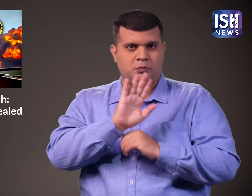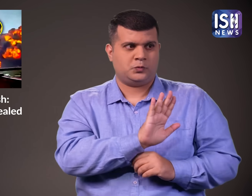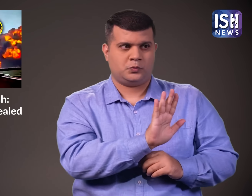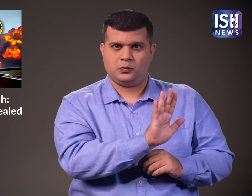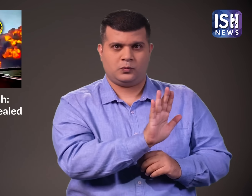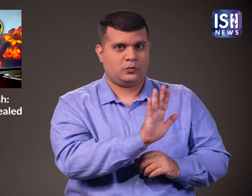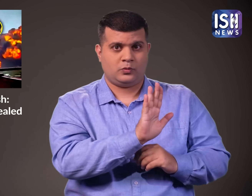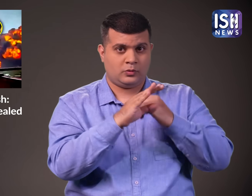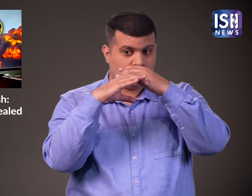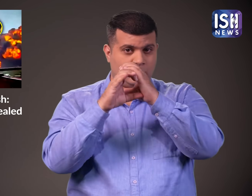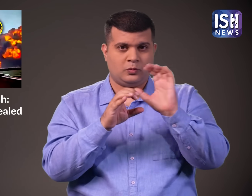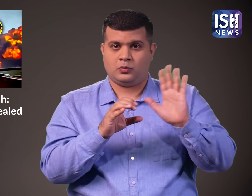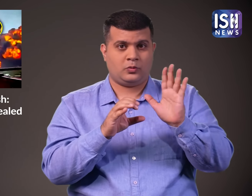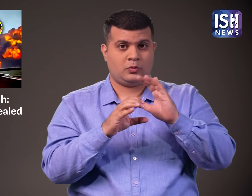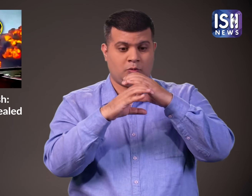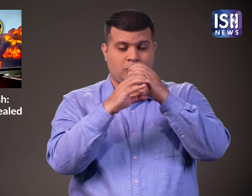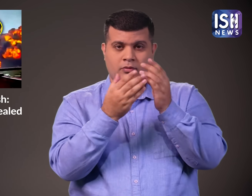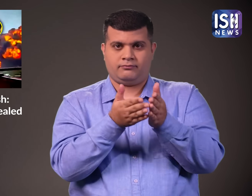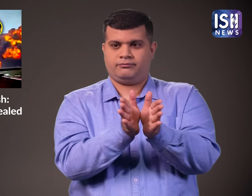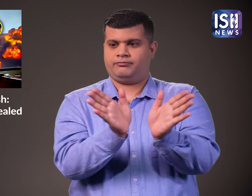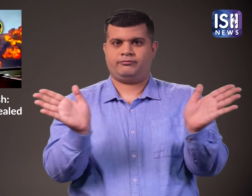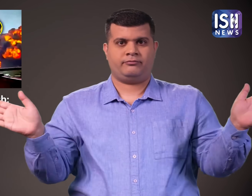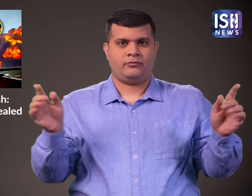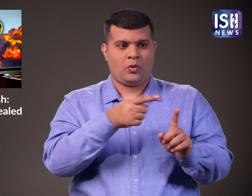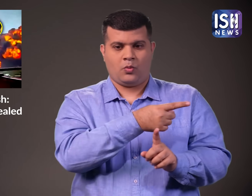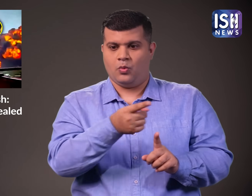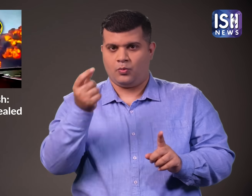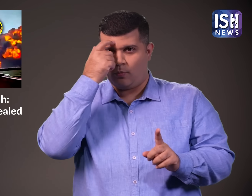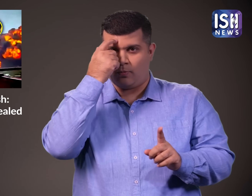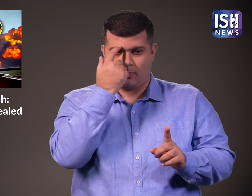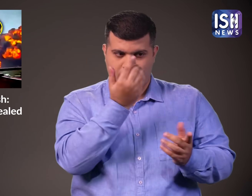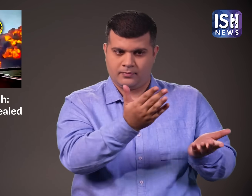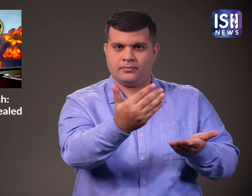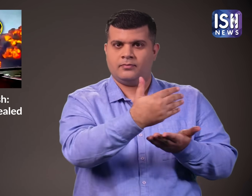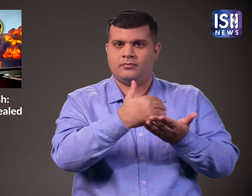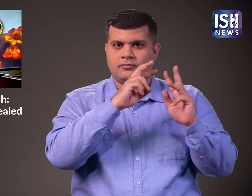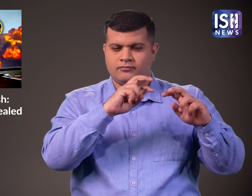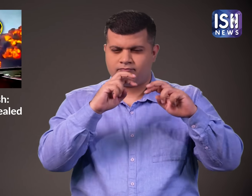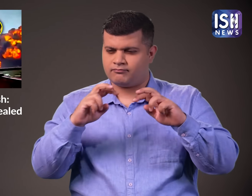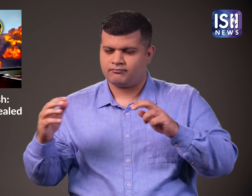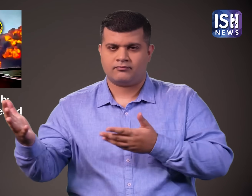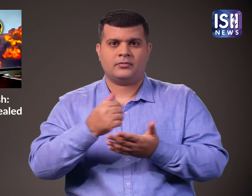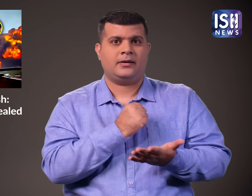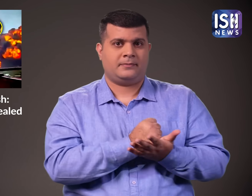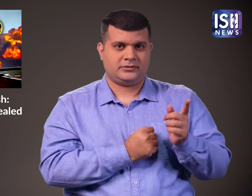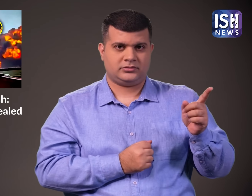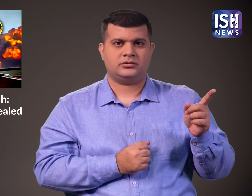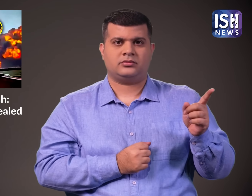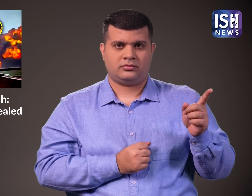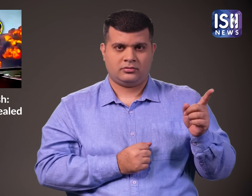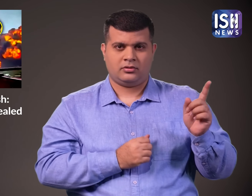ALPA said the investigation must be honest and consider all possible angles,